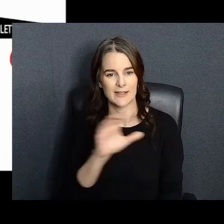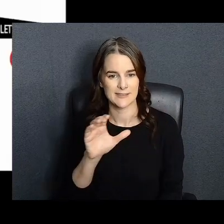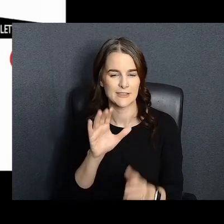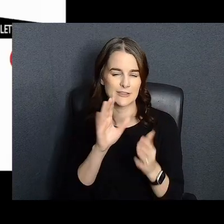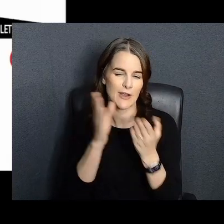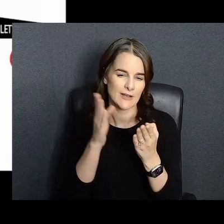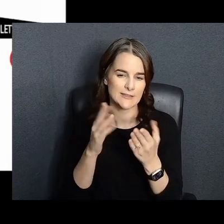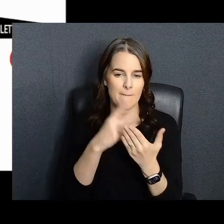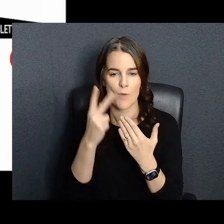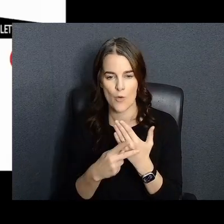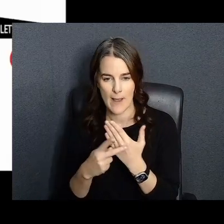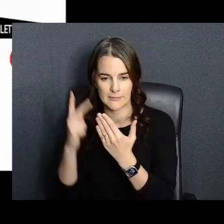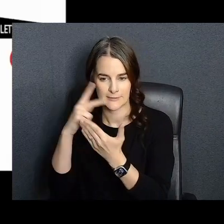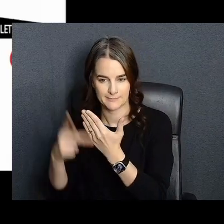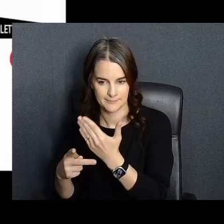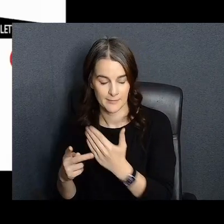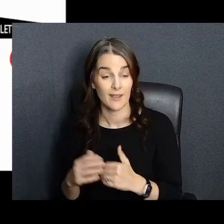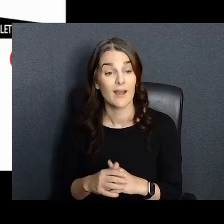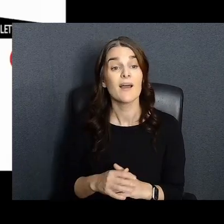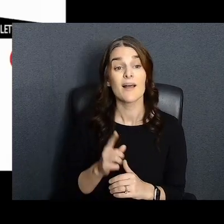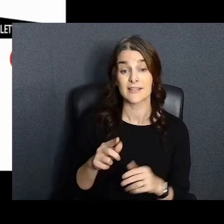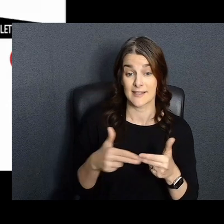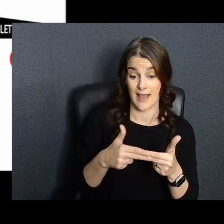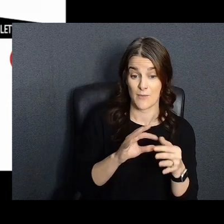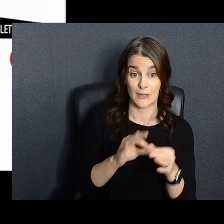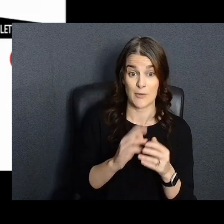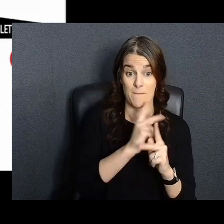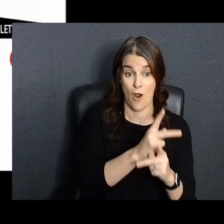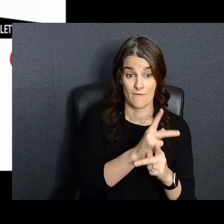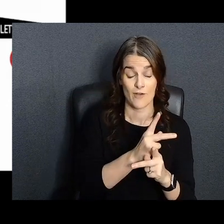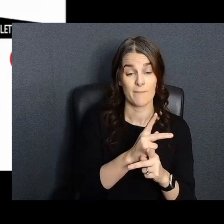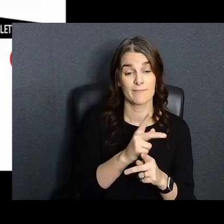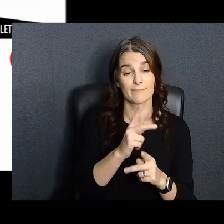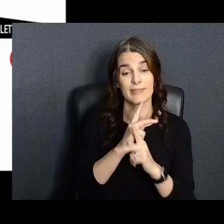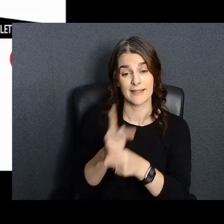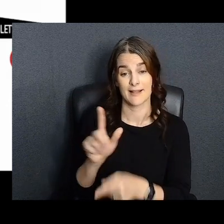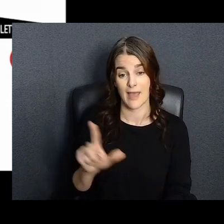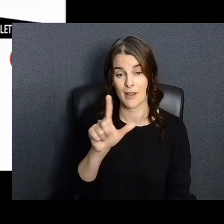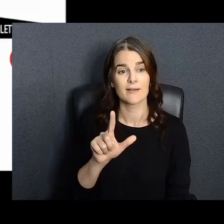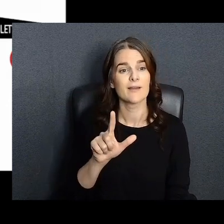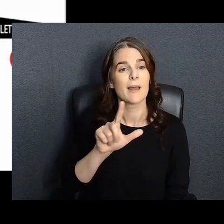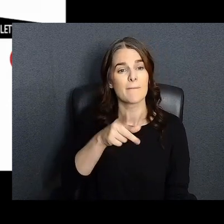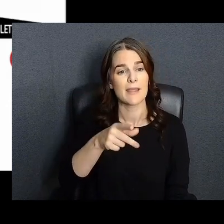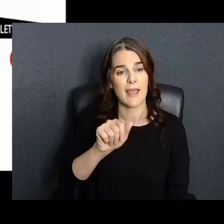This is just a slide on borrowing from the lending library. If you go to techowl.pa.org and hit the Borrow tab,